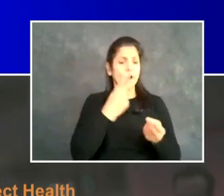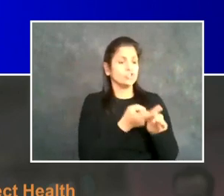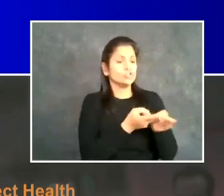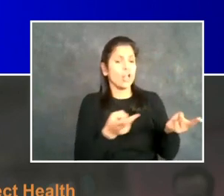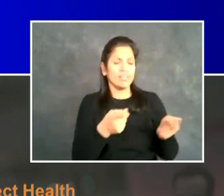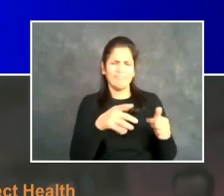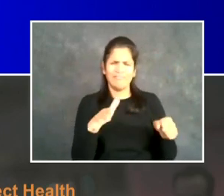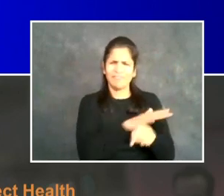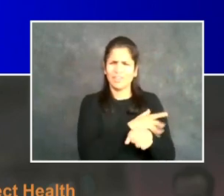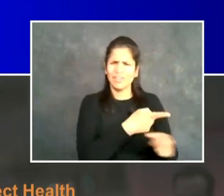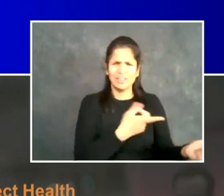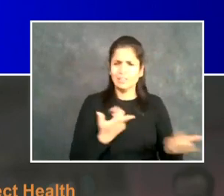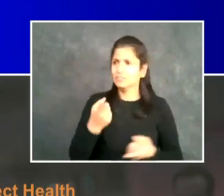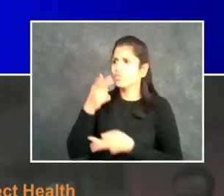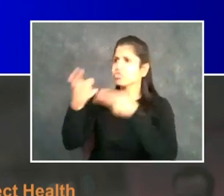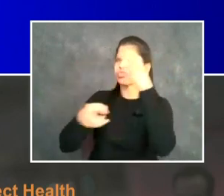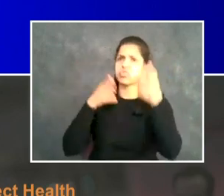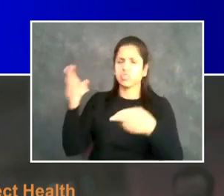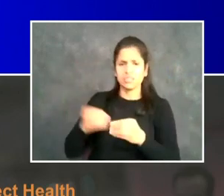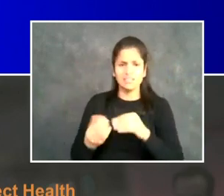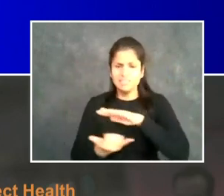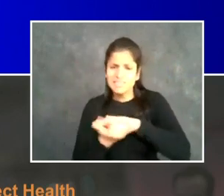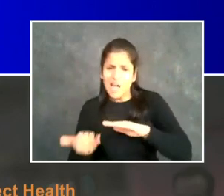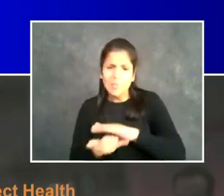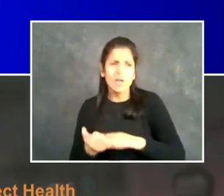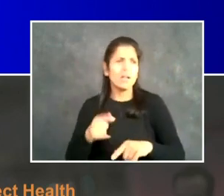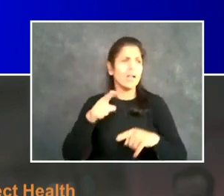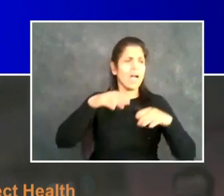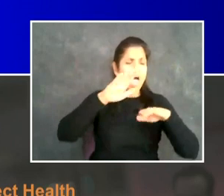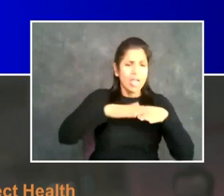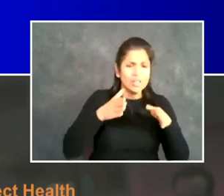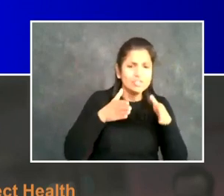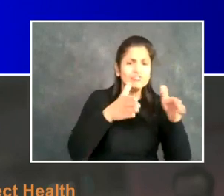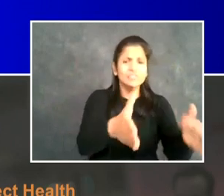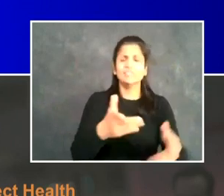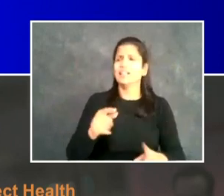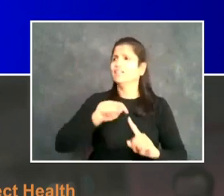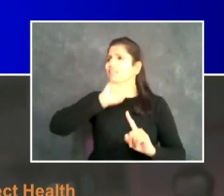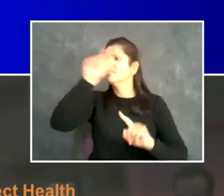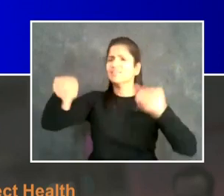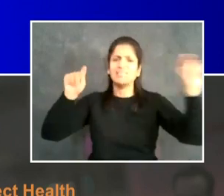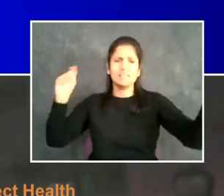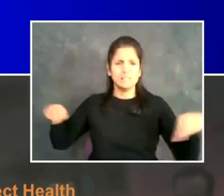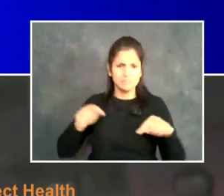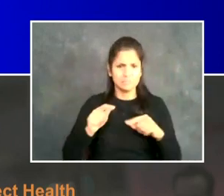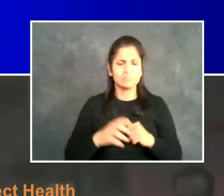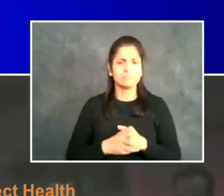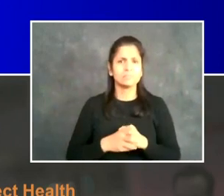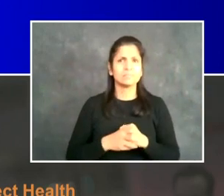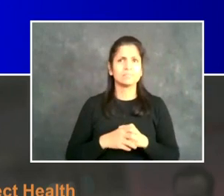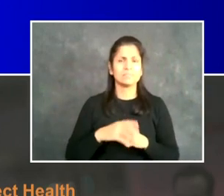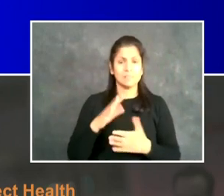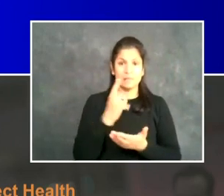WE HAD A GOAL OF HAVING 6,000